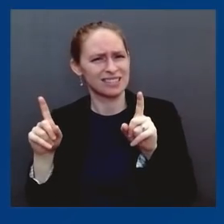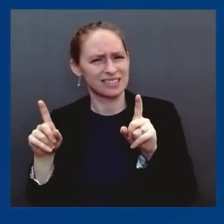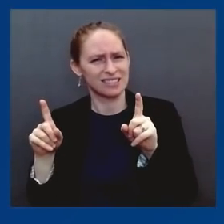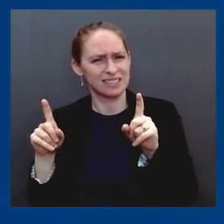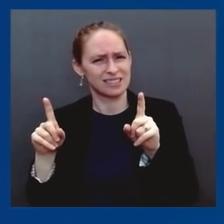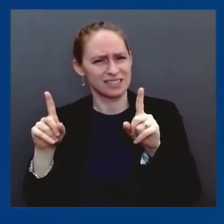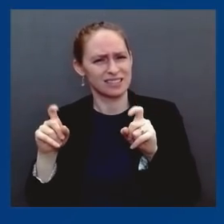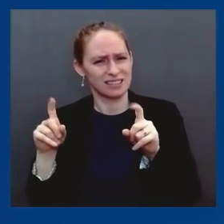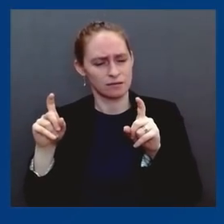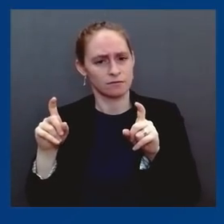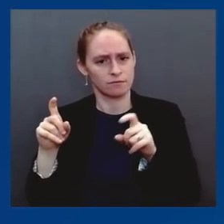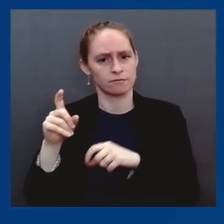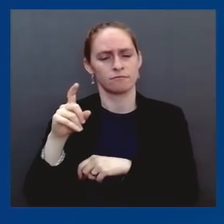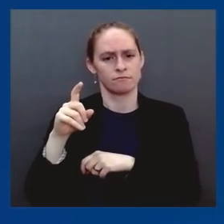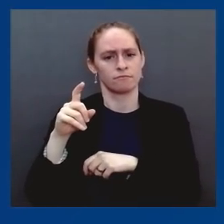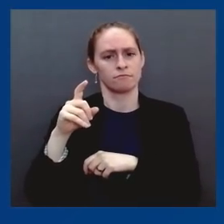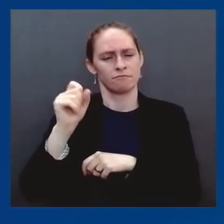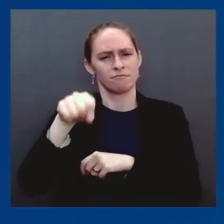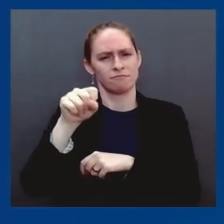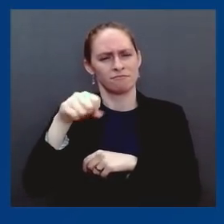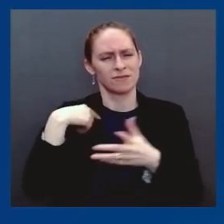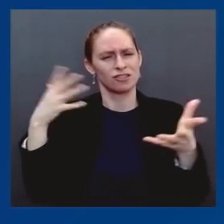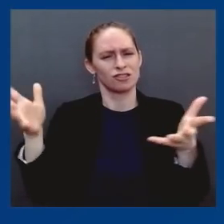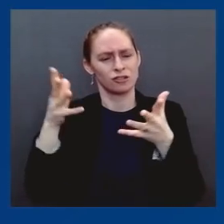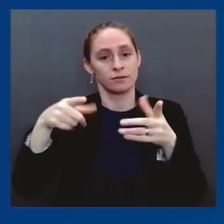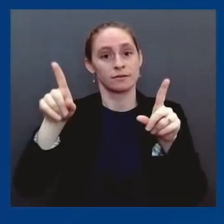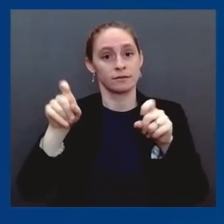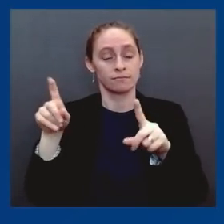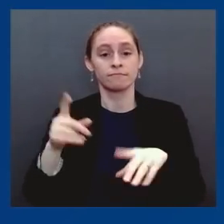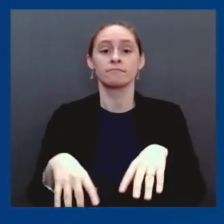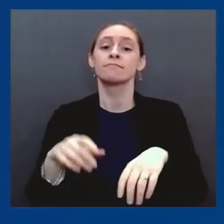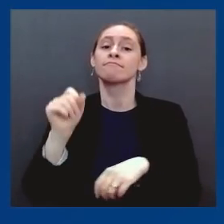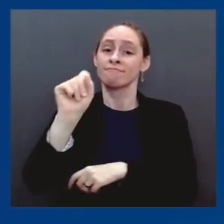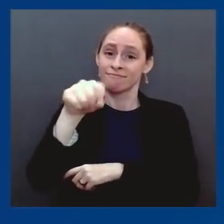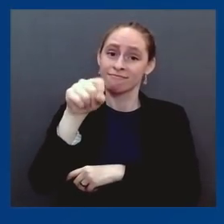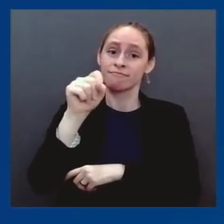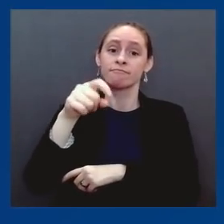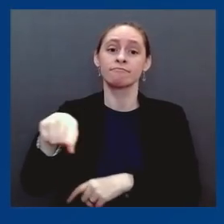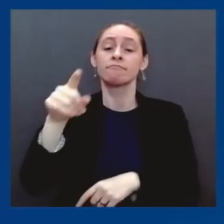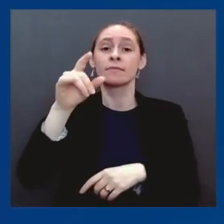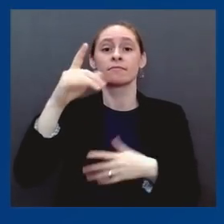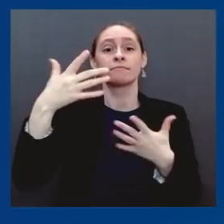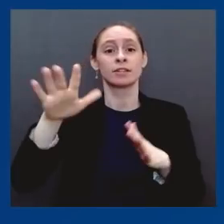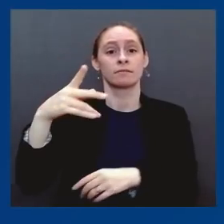for up to 12 weeks after infection and long after they are transmissible and infectious.